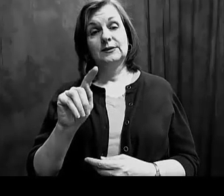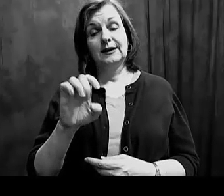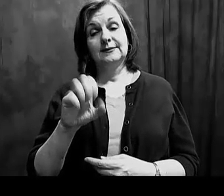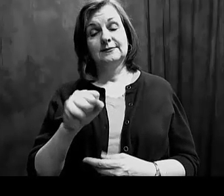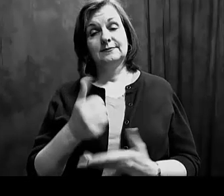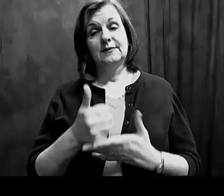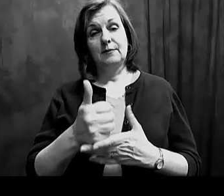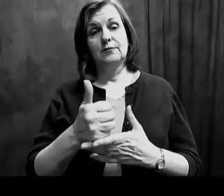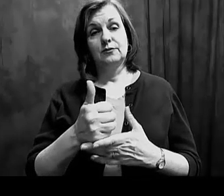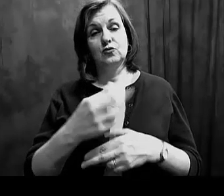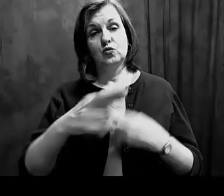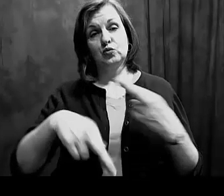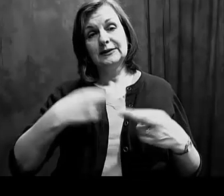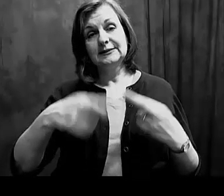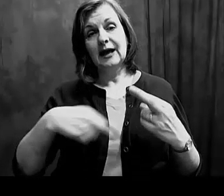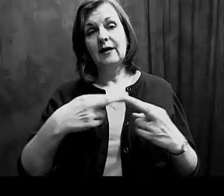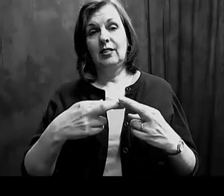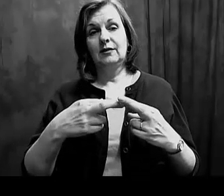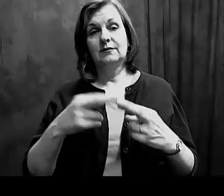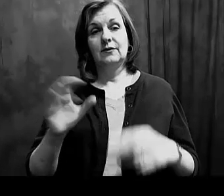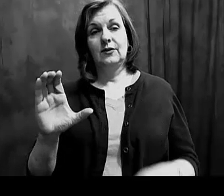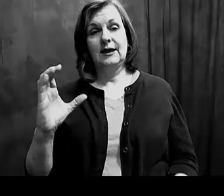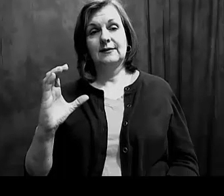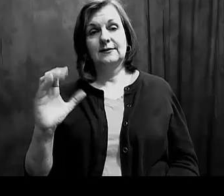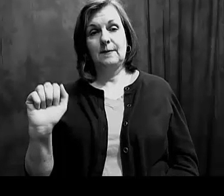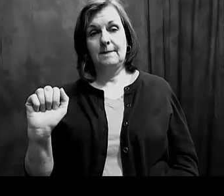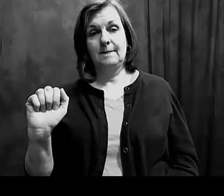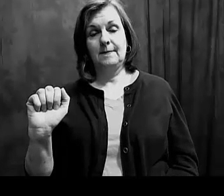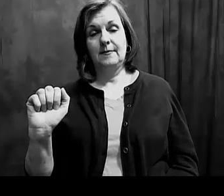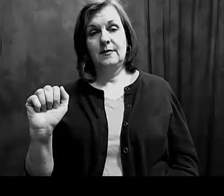not only are we gonna store calcium